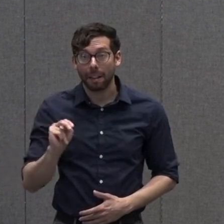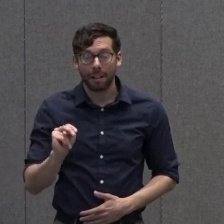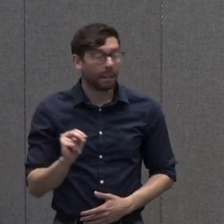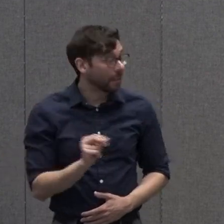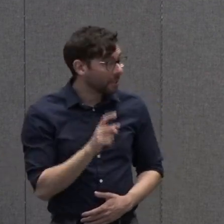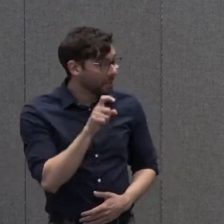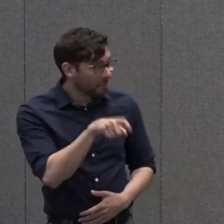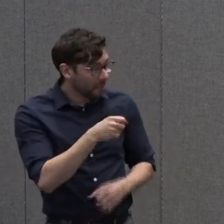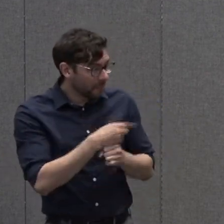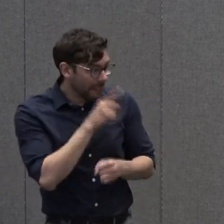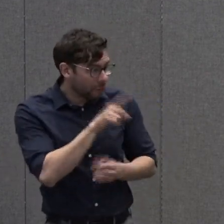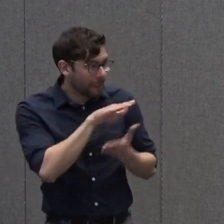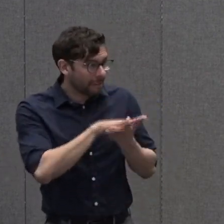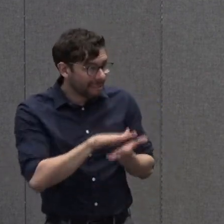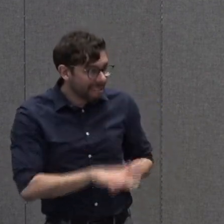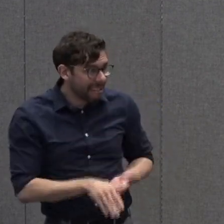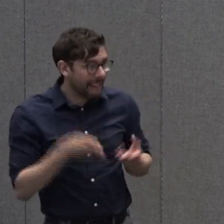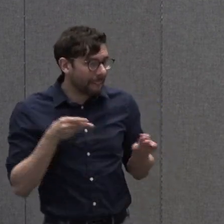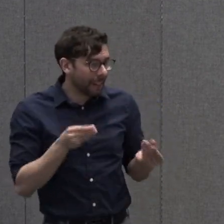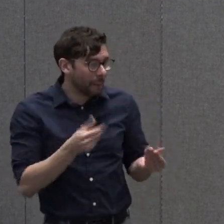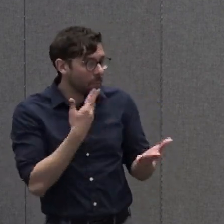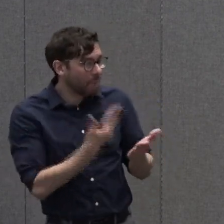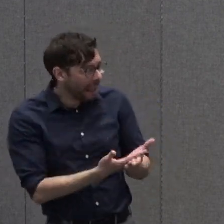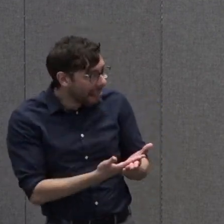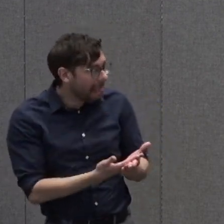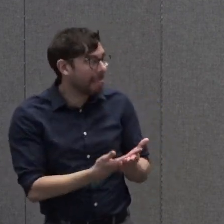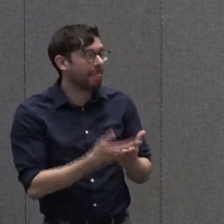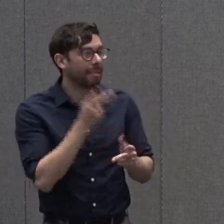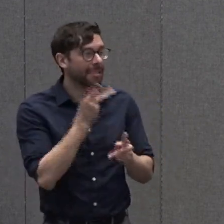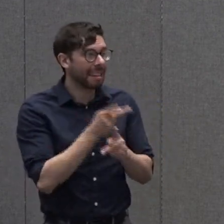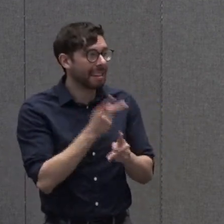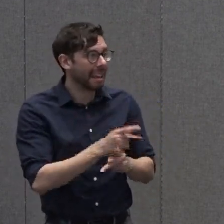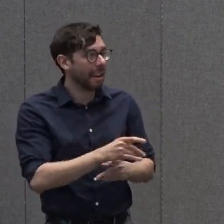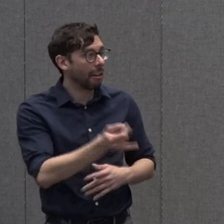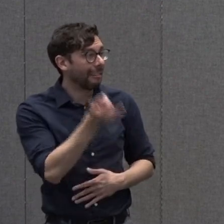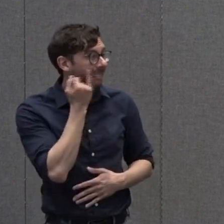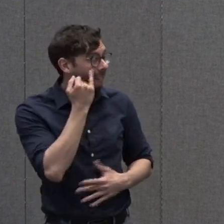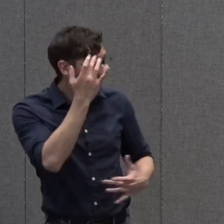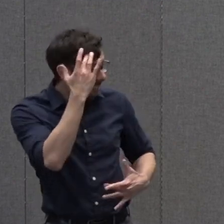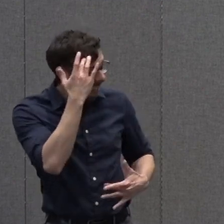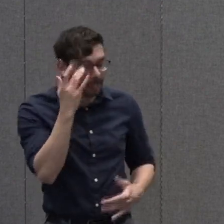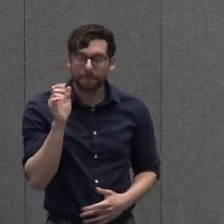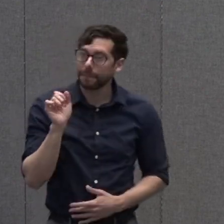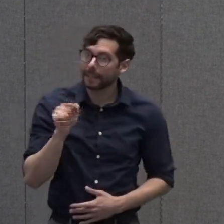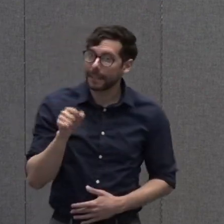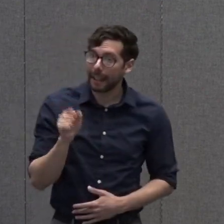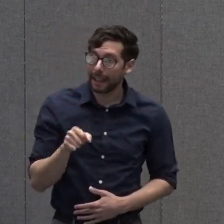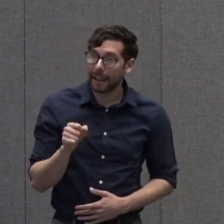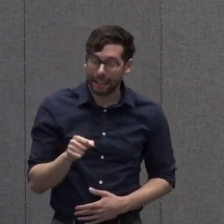if they get sick. It's a lot of responsibility to have any kind of pet, and snakes are no different than that.